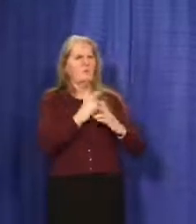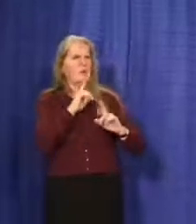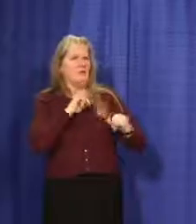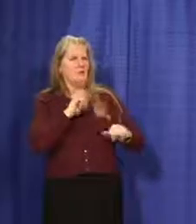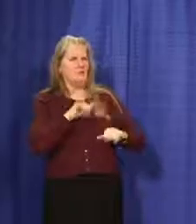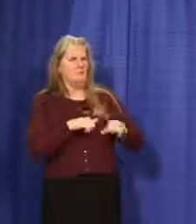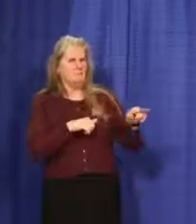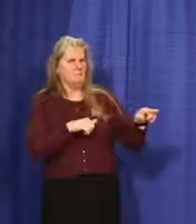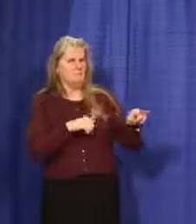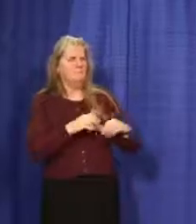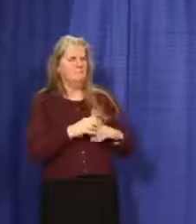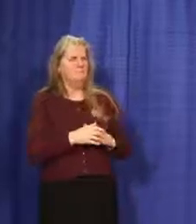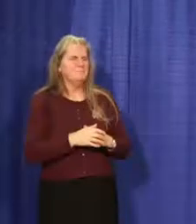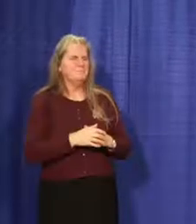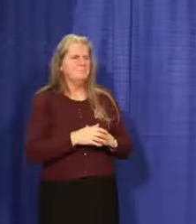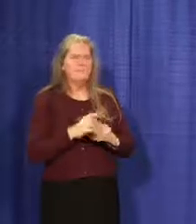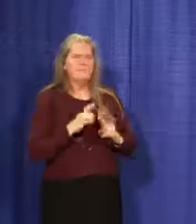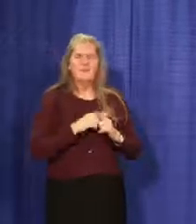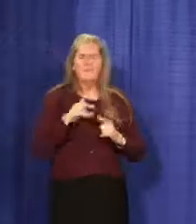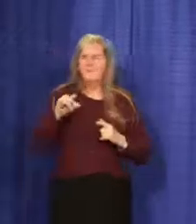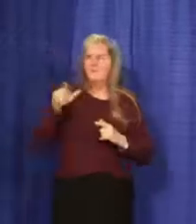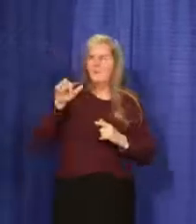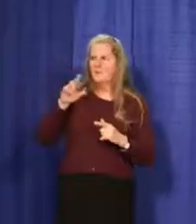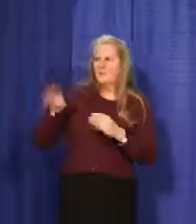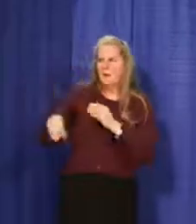French. Then if the premier has anything